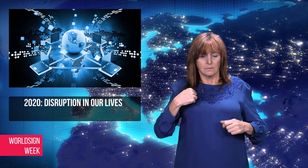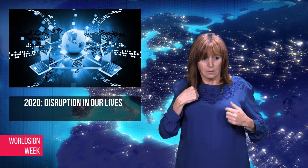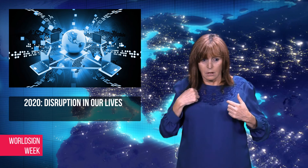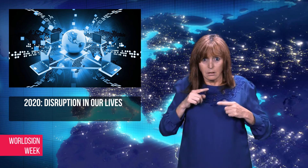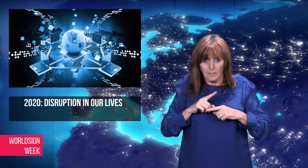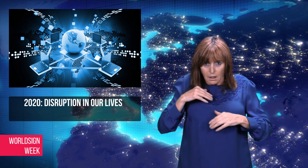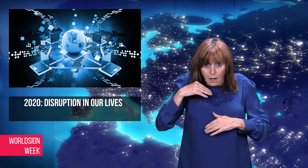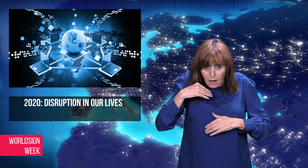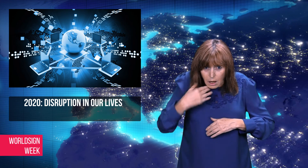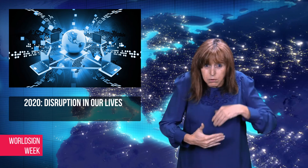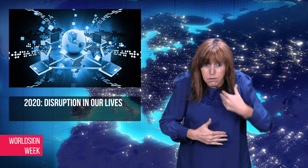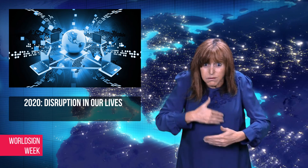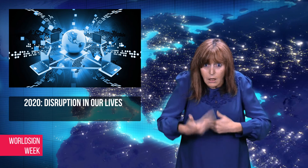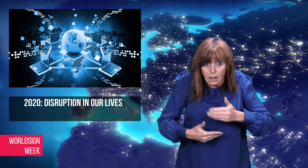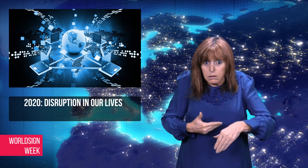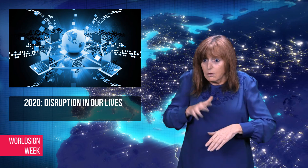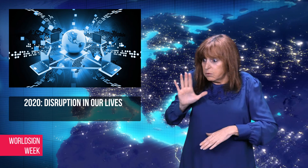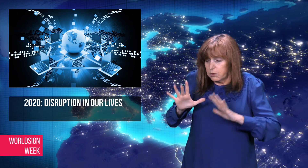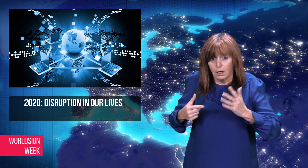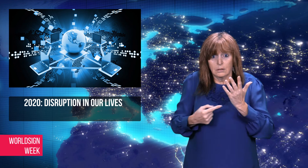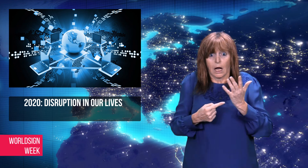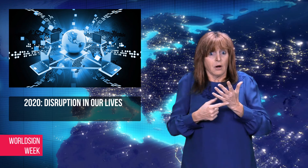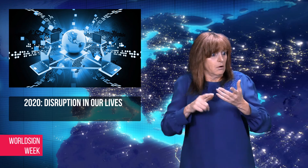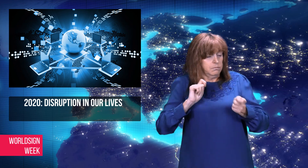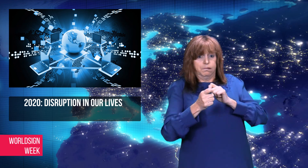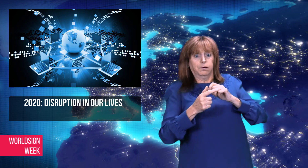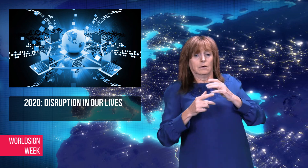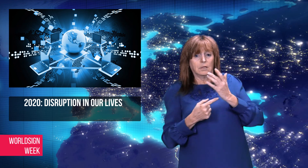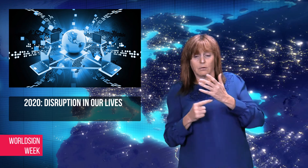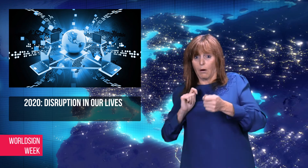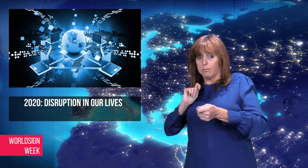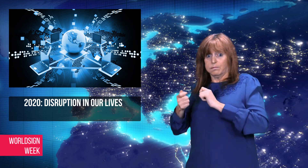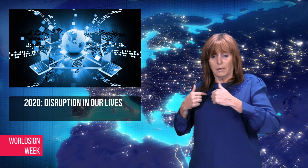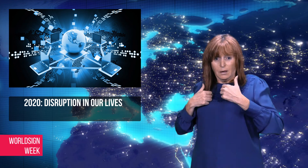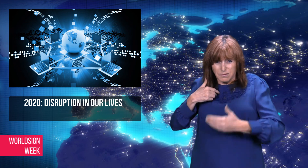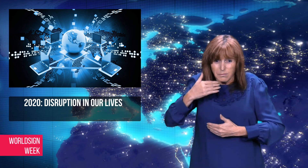barely have time to steady ourselves after one